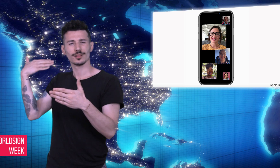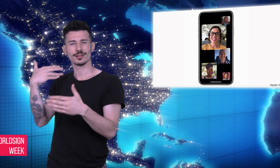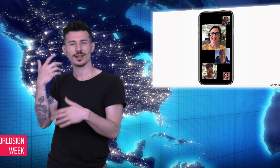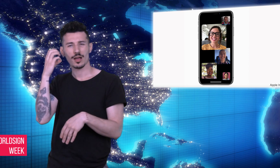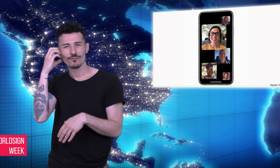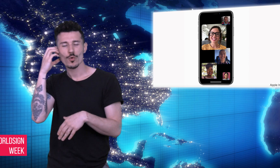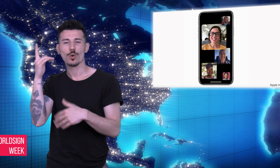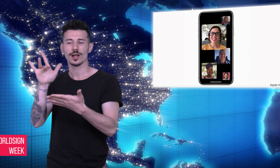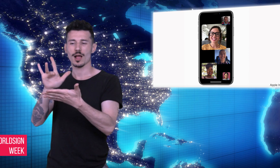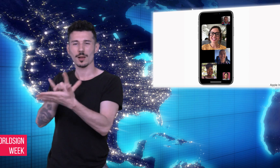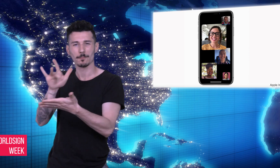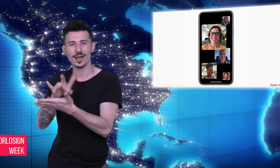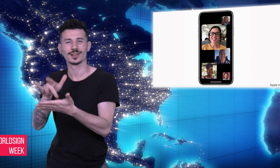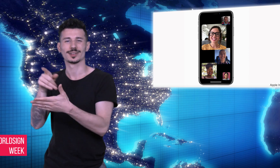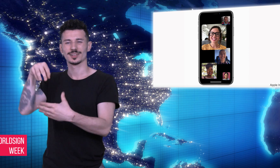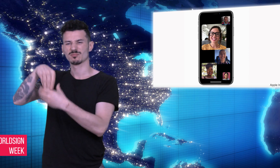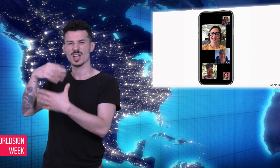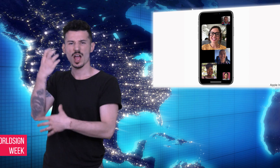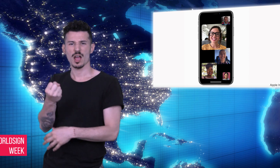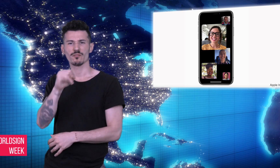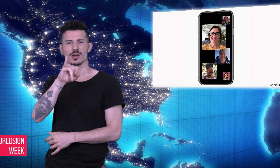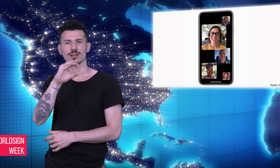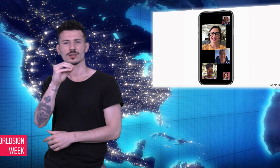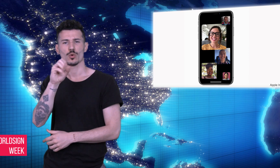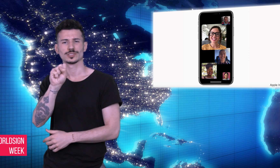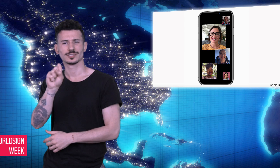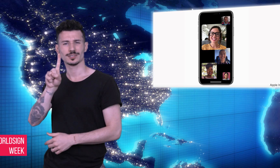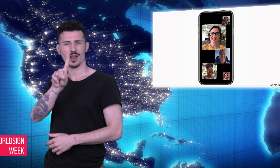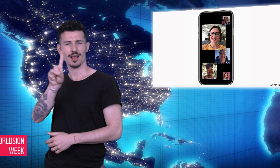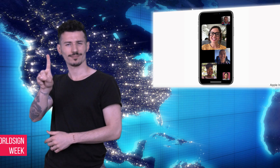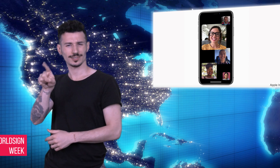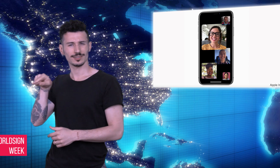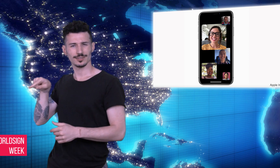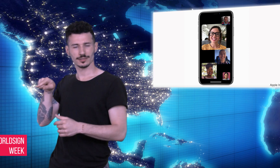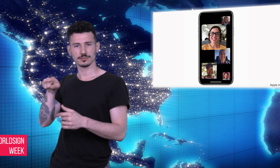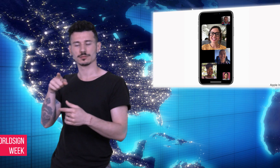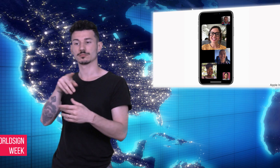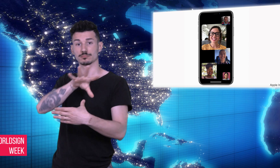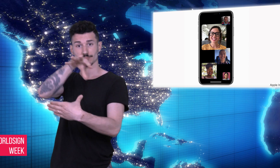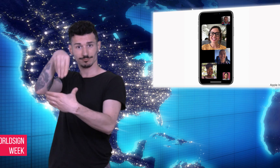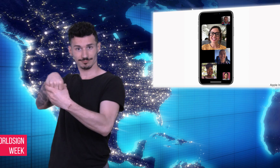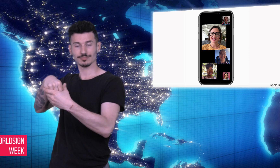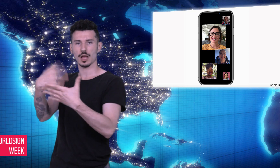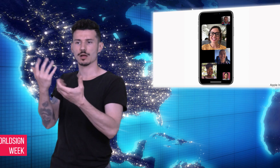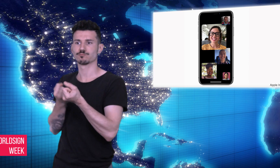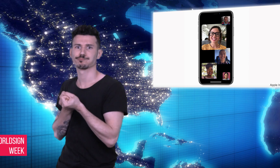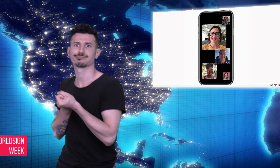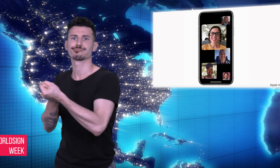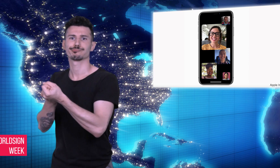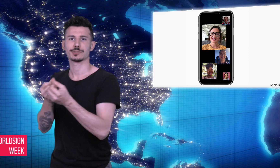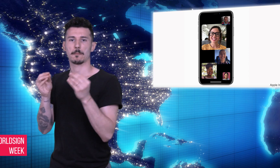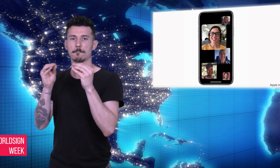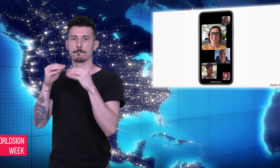including phones and tablets supported by iOS 11. See new